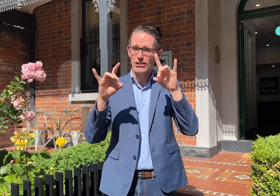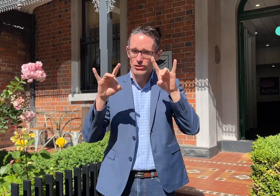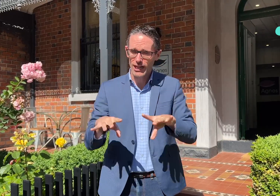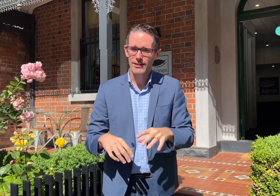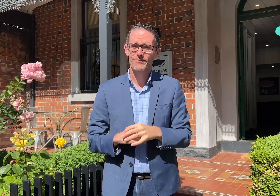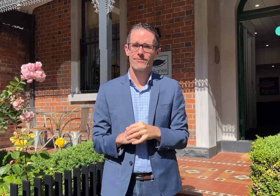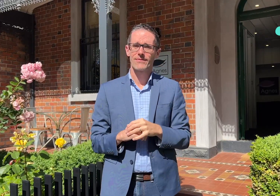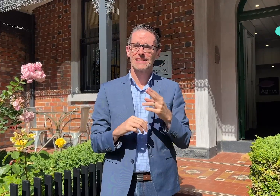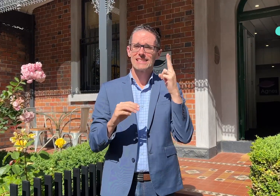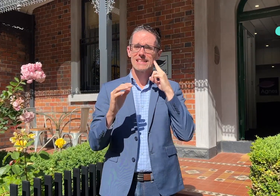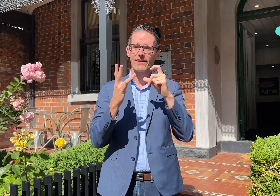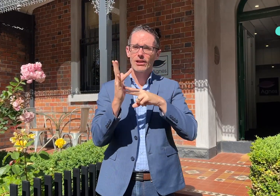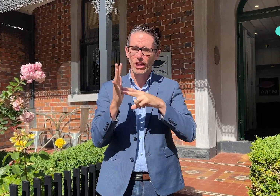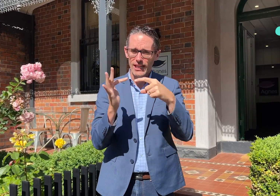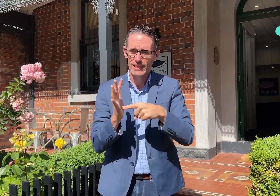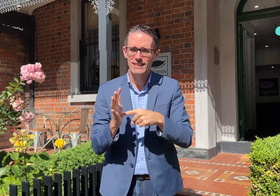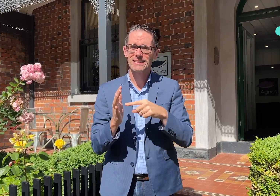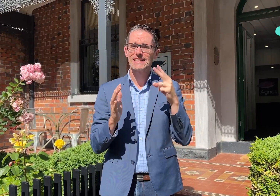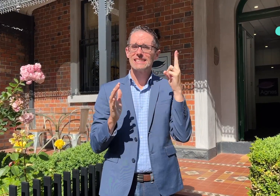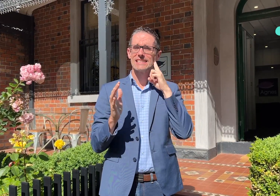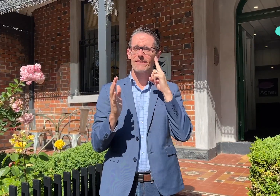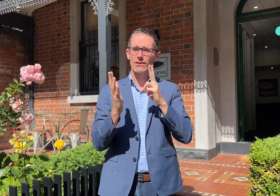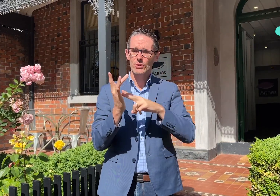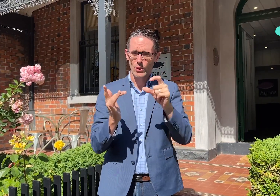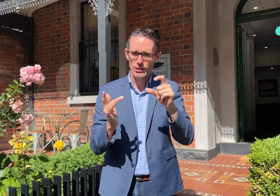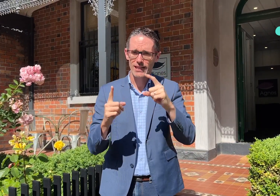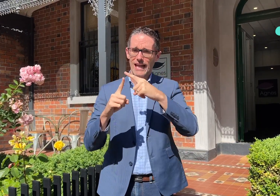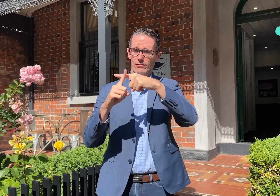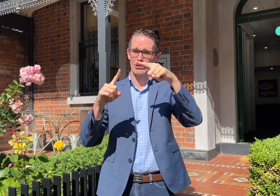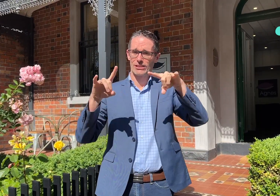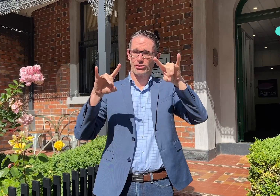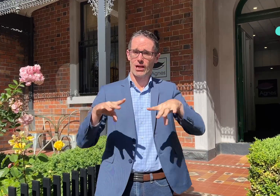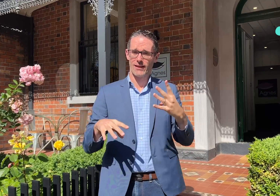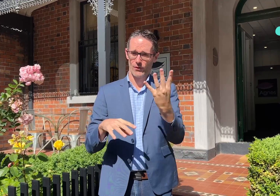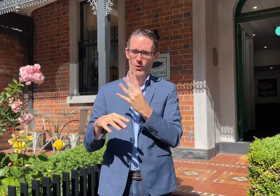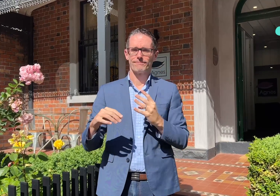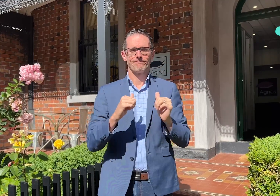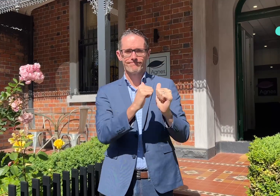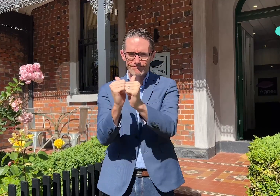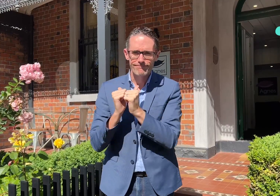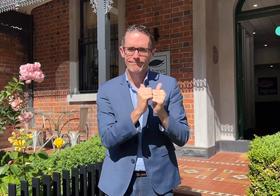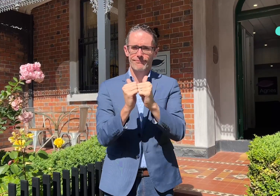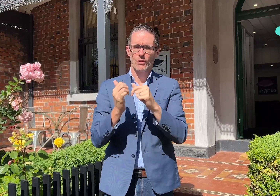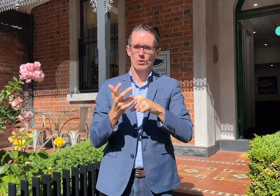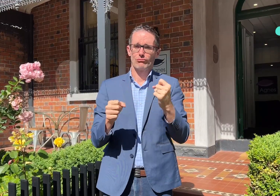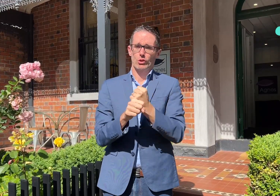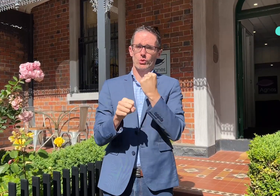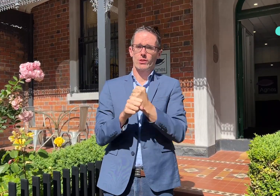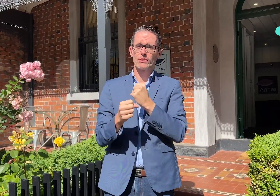Deaf Australia, Deaf Connect, Deaf Victoria and Expression Australia are working closely together